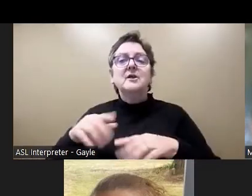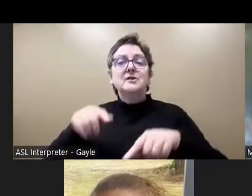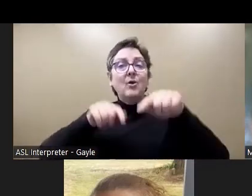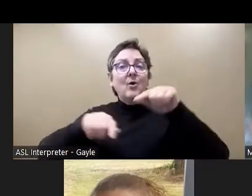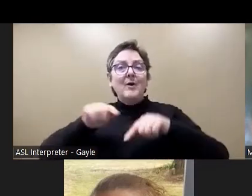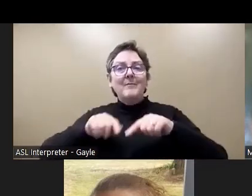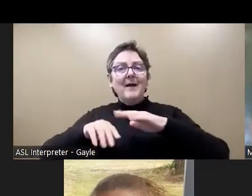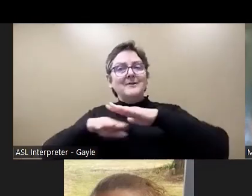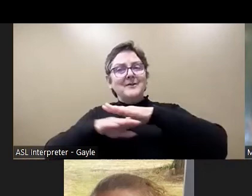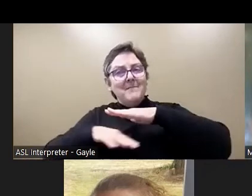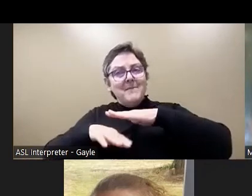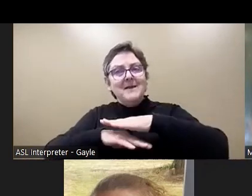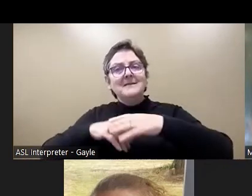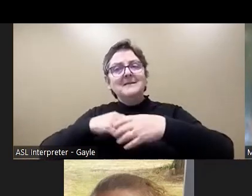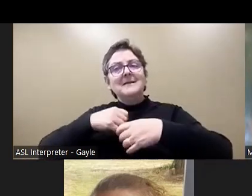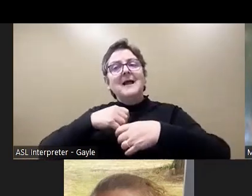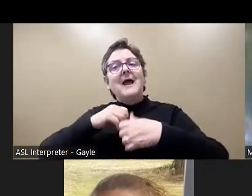and the actually the technology itself.